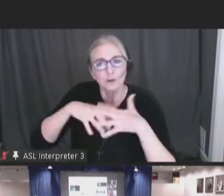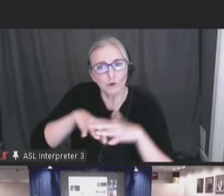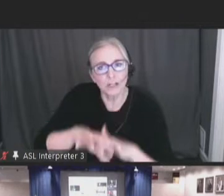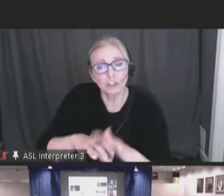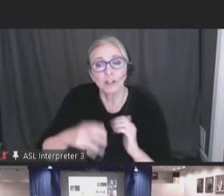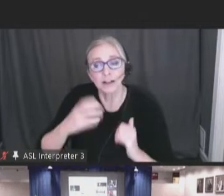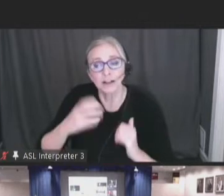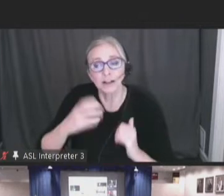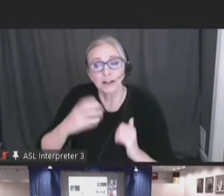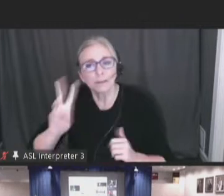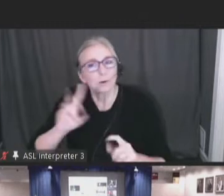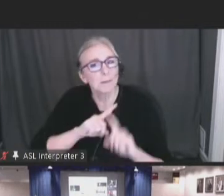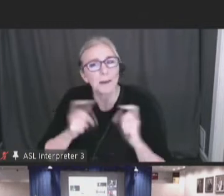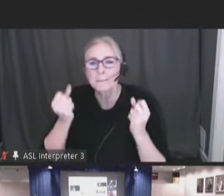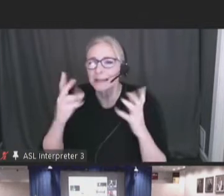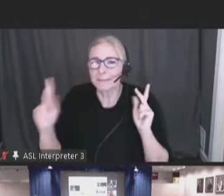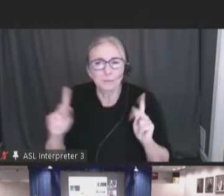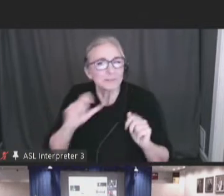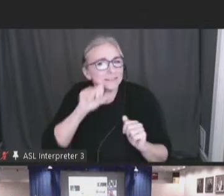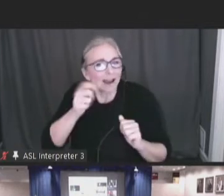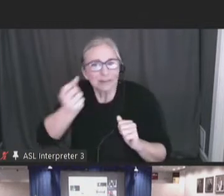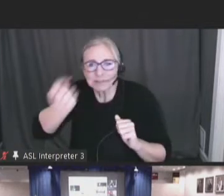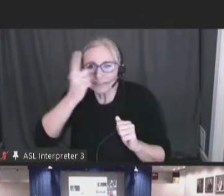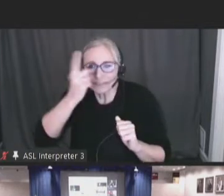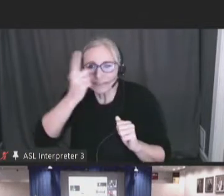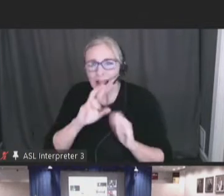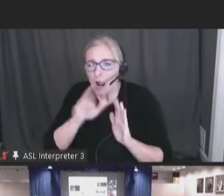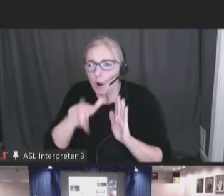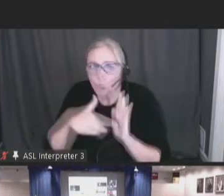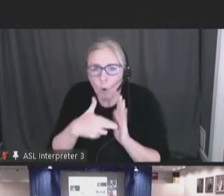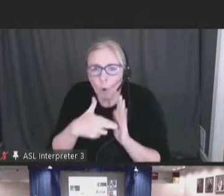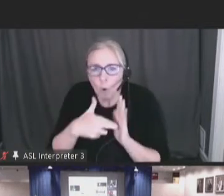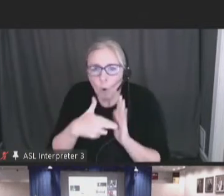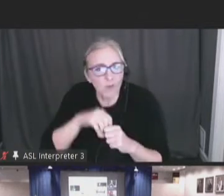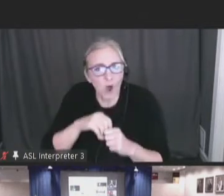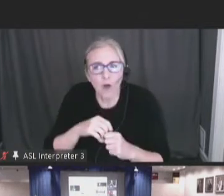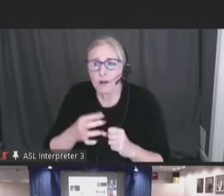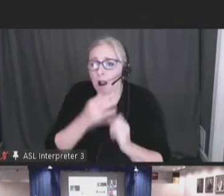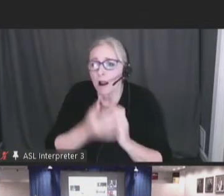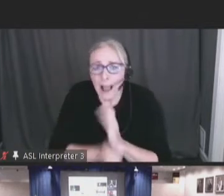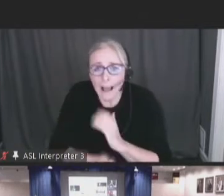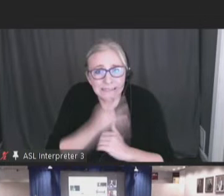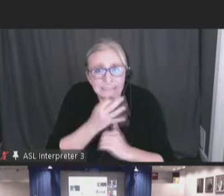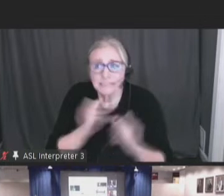But many people did not understand our roles, our competencies, or our capacity. And so,